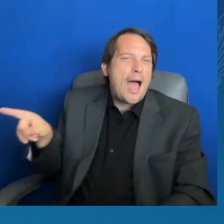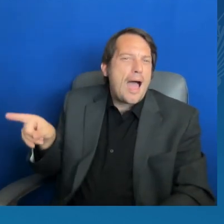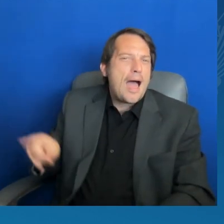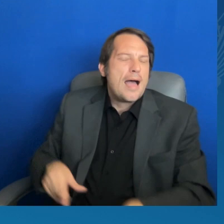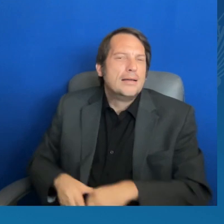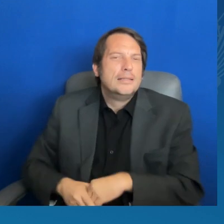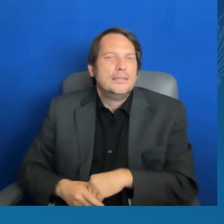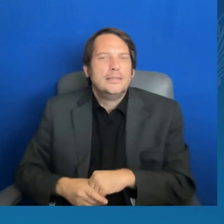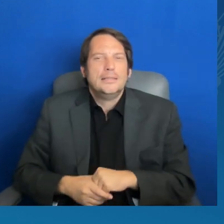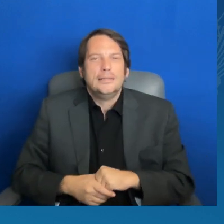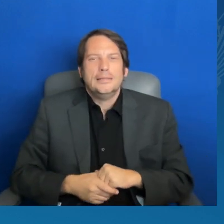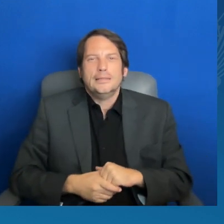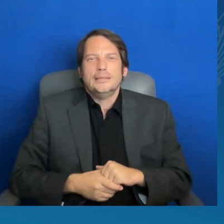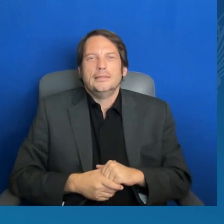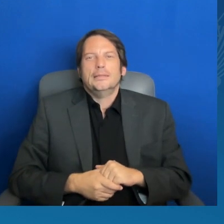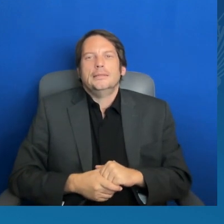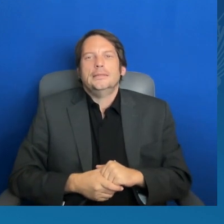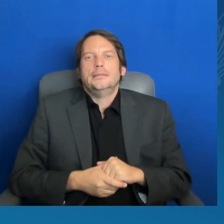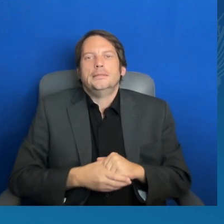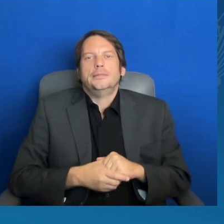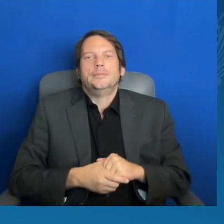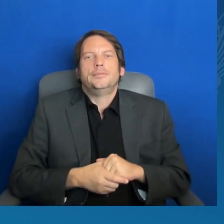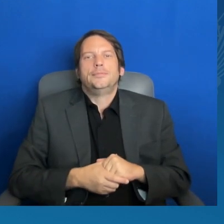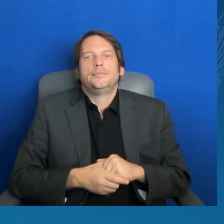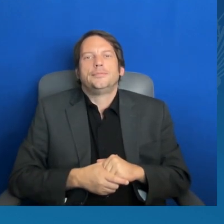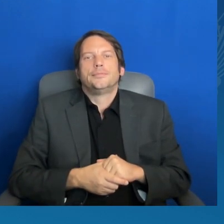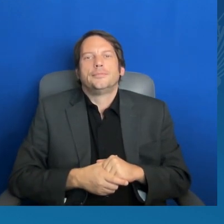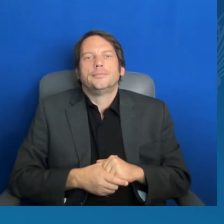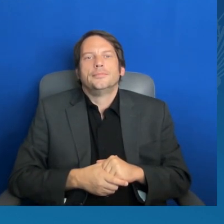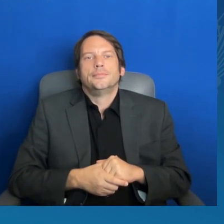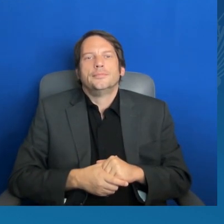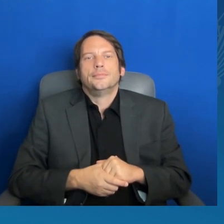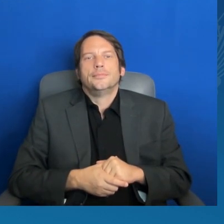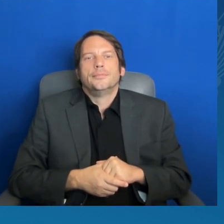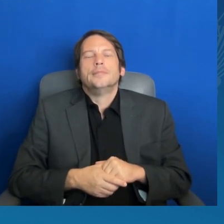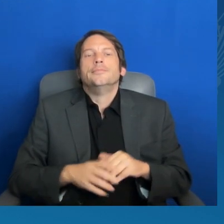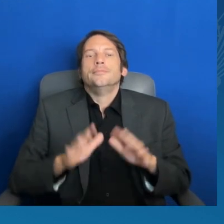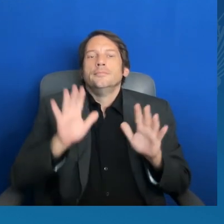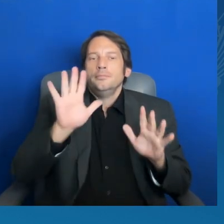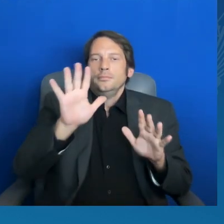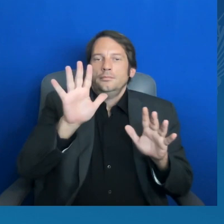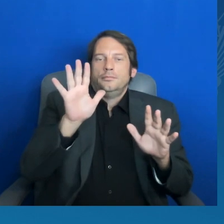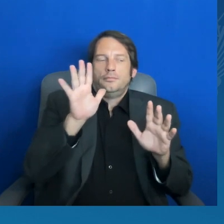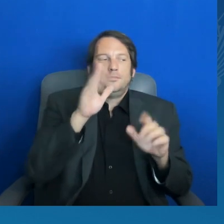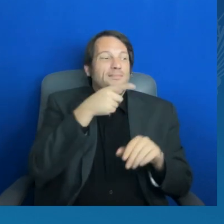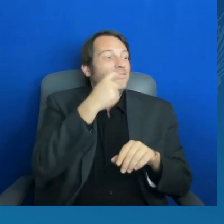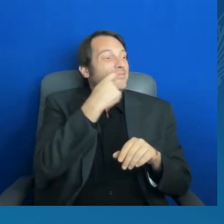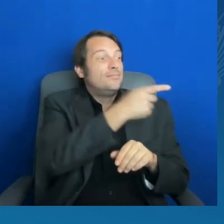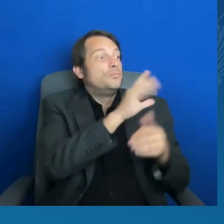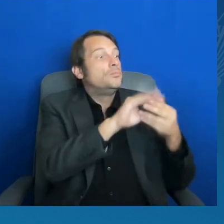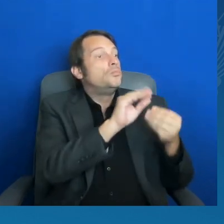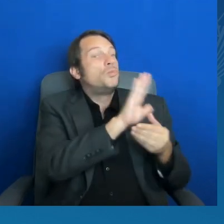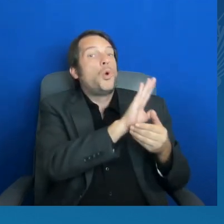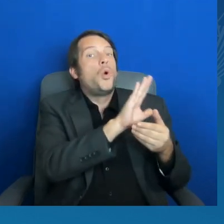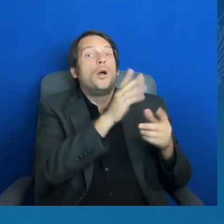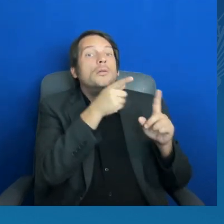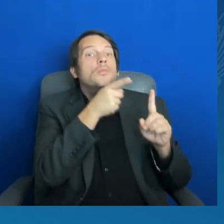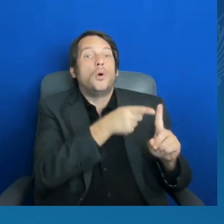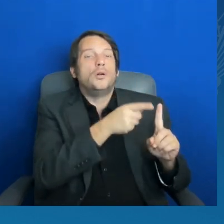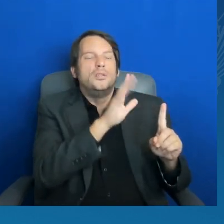But -- but to your point: So, Jason, I'd love -- okay, so this is where you're going to hear the geek in me: